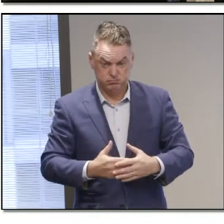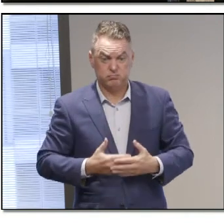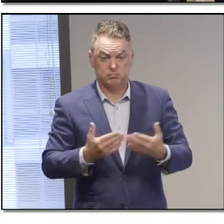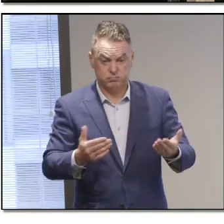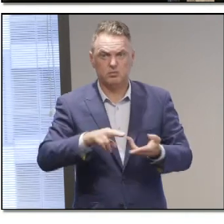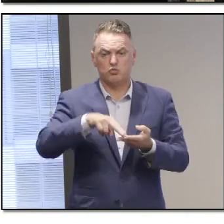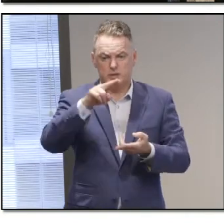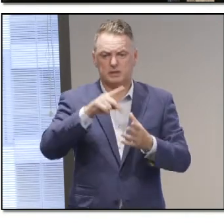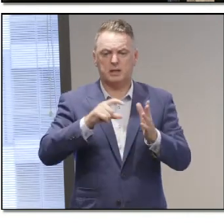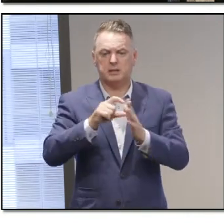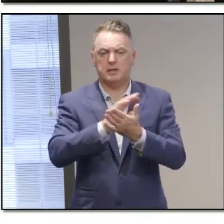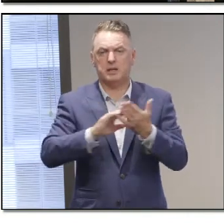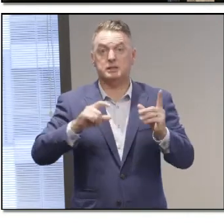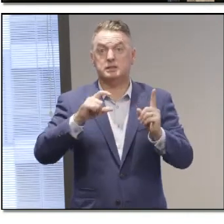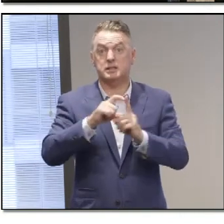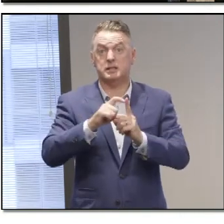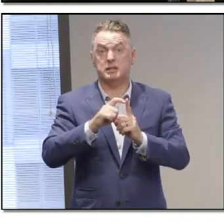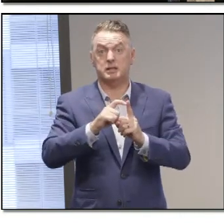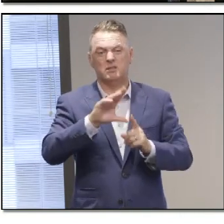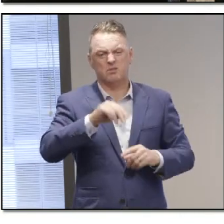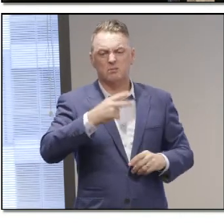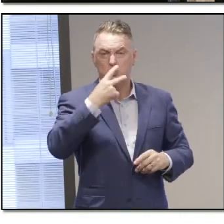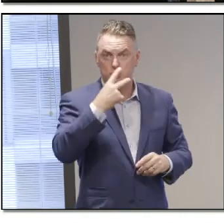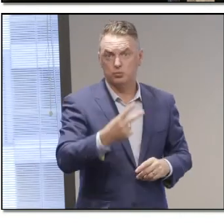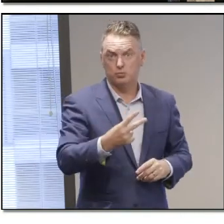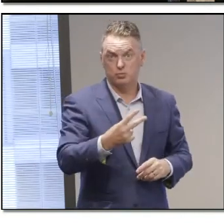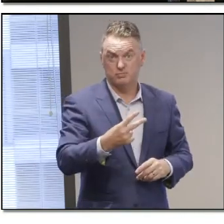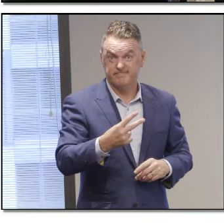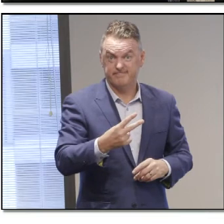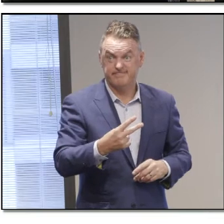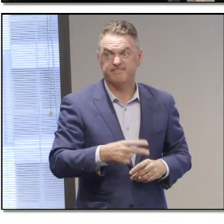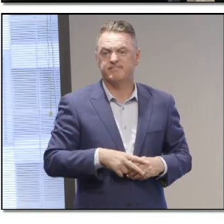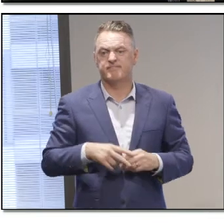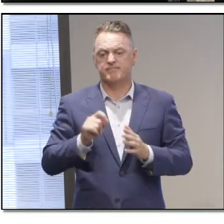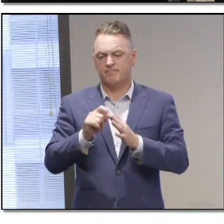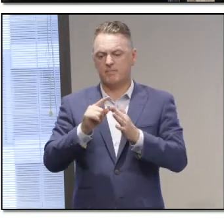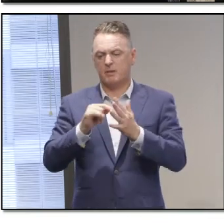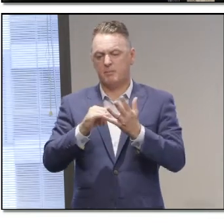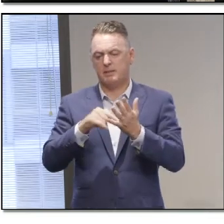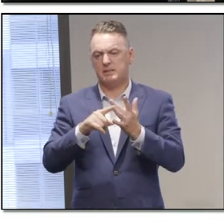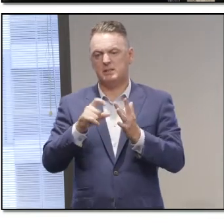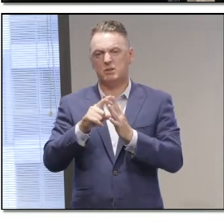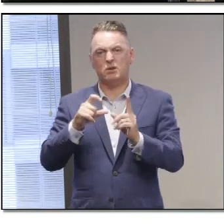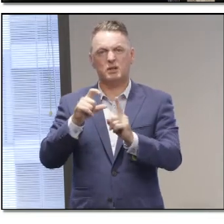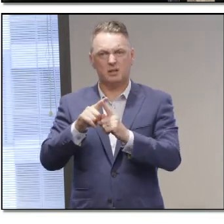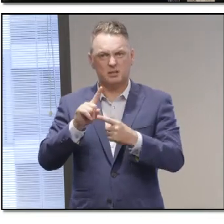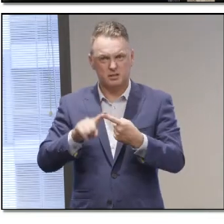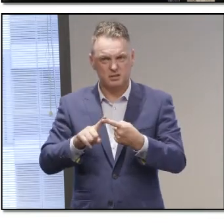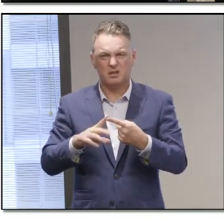and abnormal behaviour the age of two, pesticides DDT metabolite, and organochlorine pesticide,